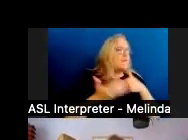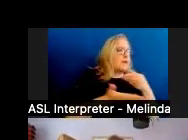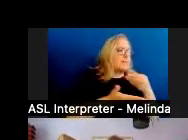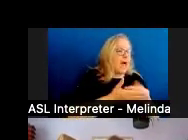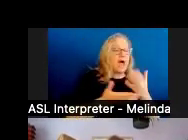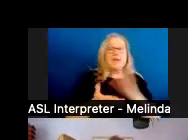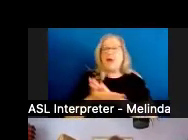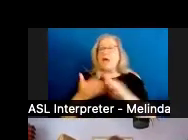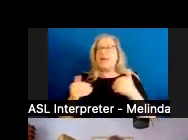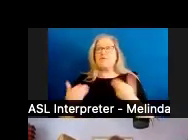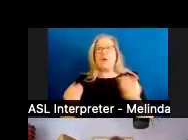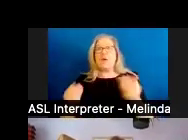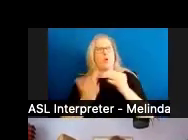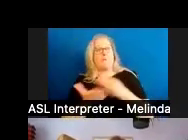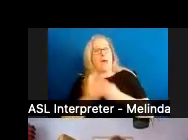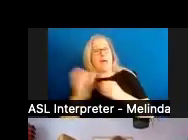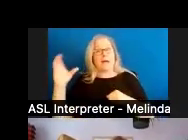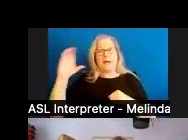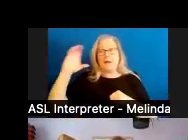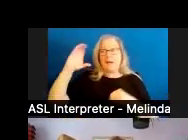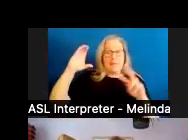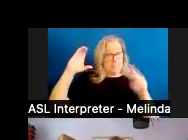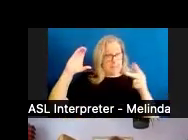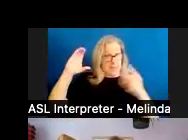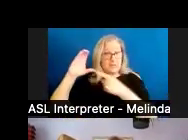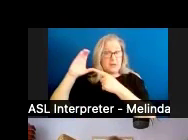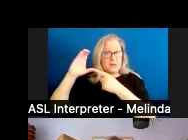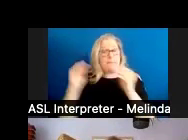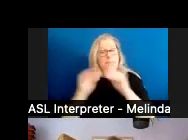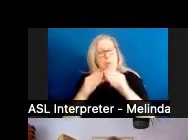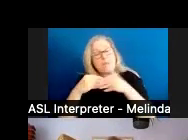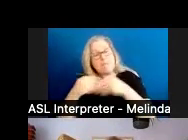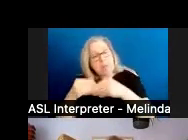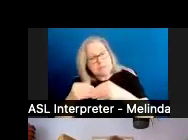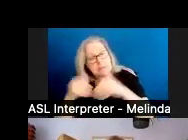is it can mean some more flexibilities are afforded to some ICs than others,